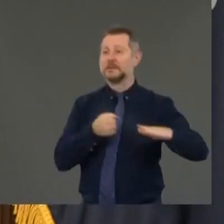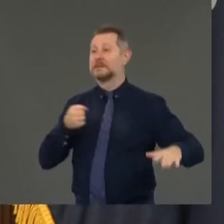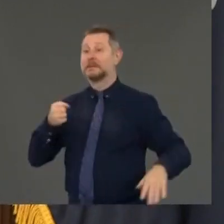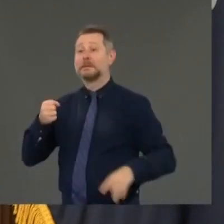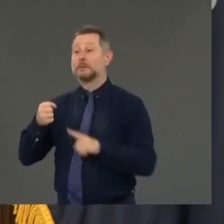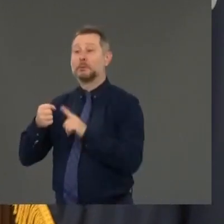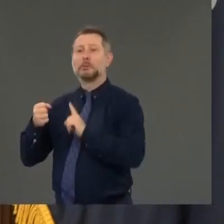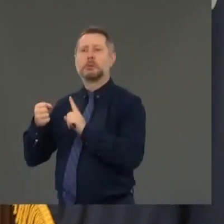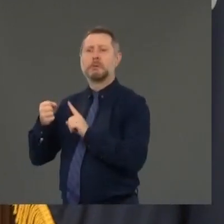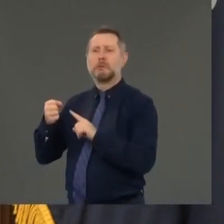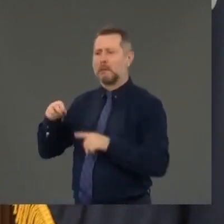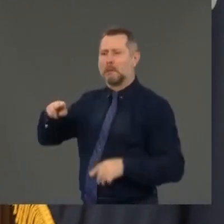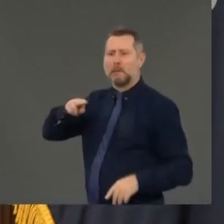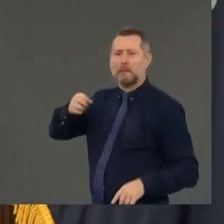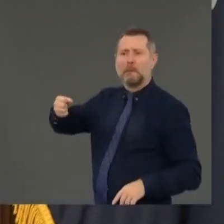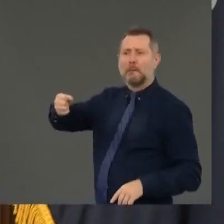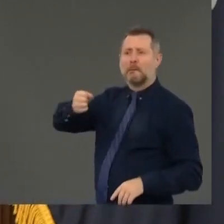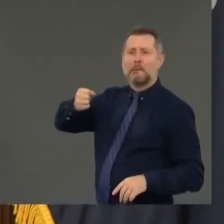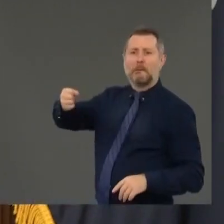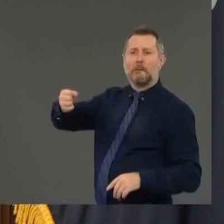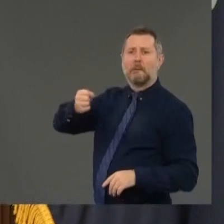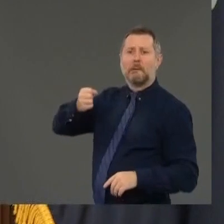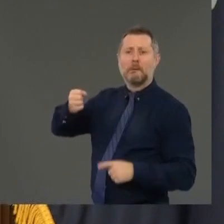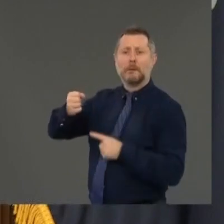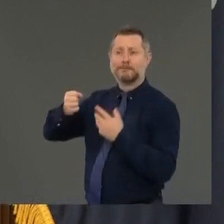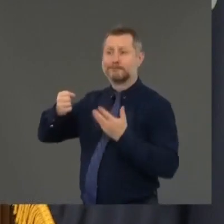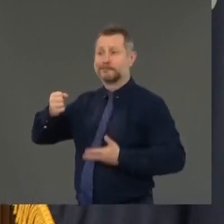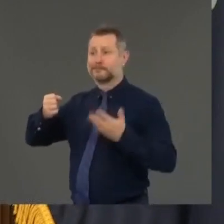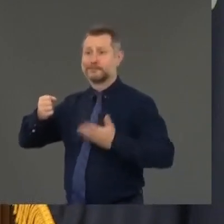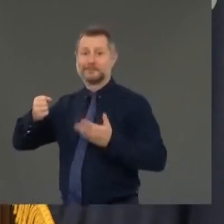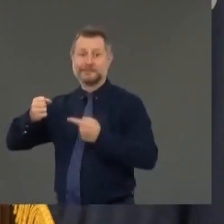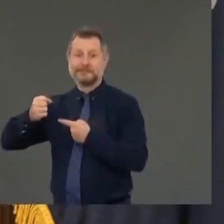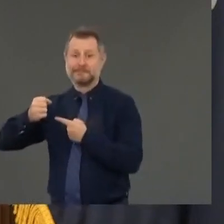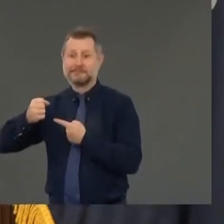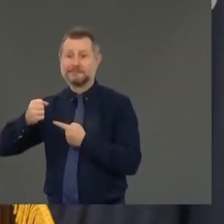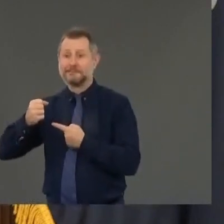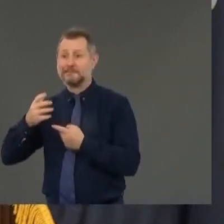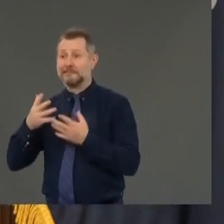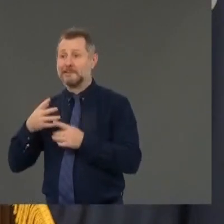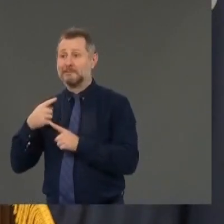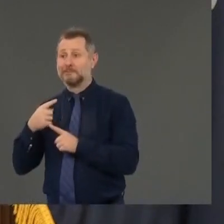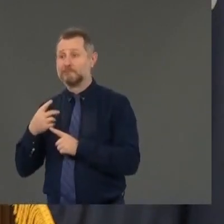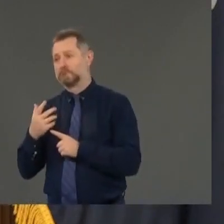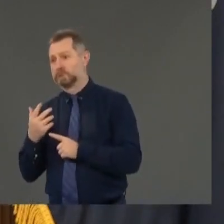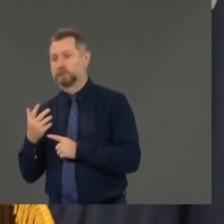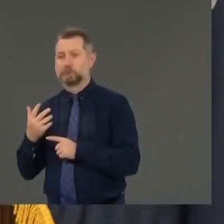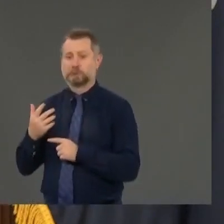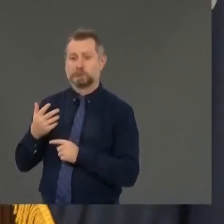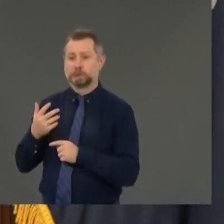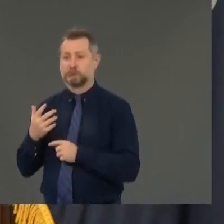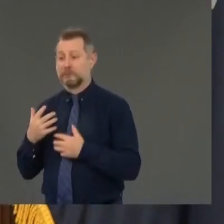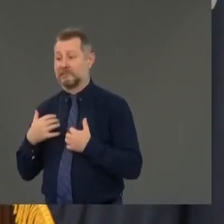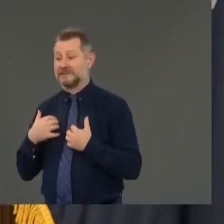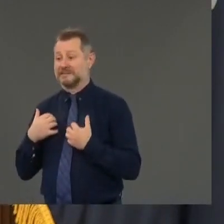SO GET THAT PERSON OUT■ç OF THE HOSPITAL. THE PERSON IS PROBABLY IN A